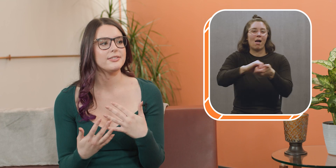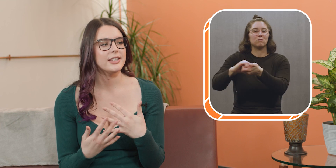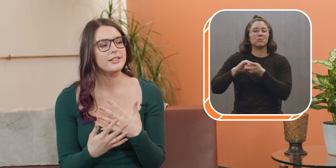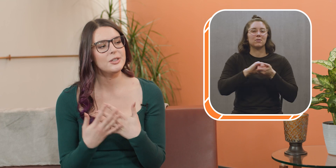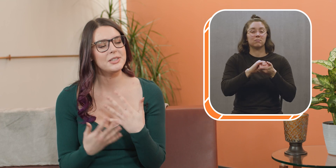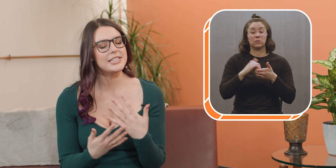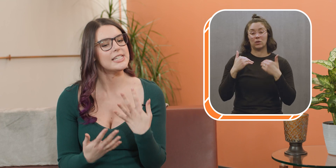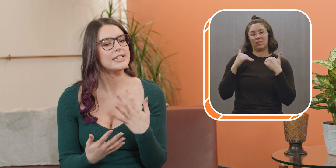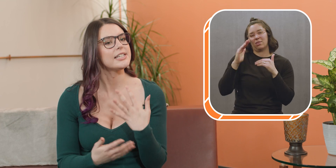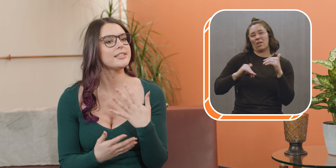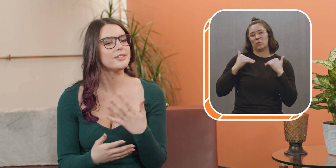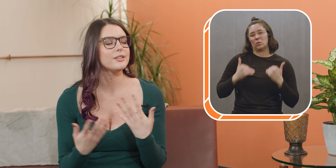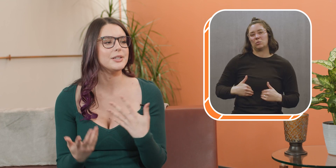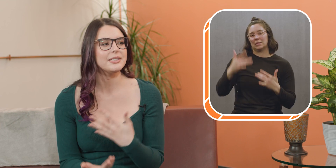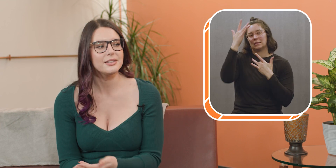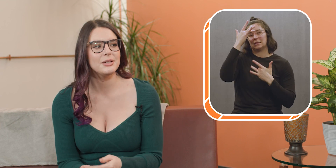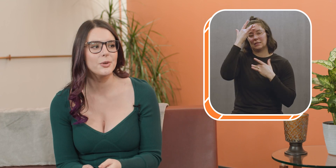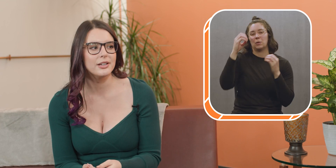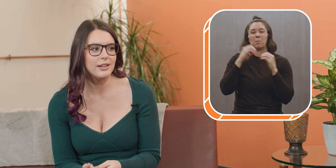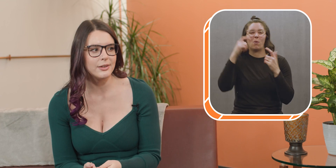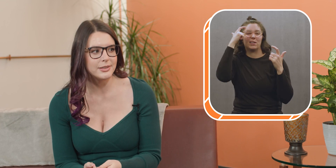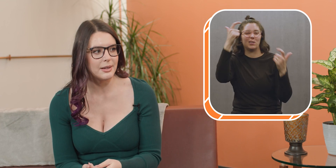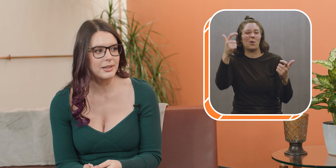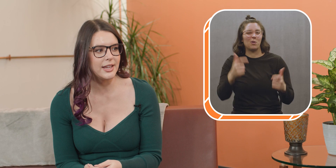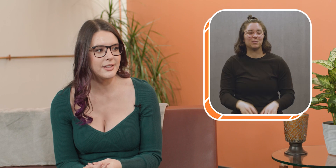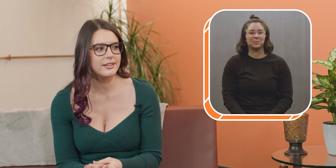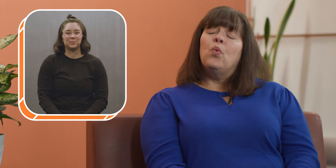In human diseases, there tends to be more egos at play.